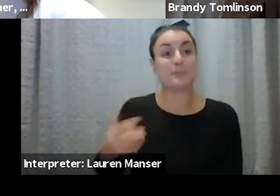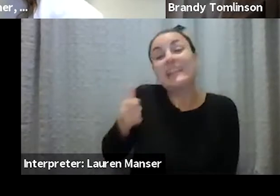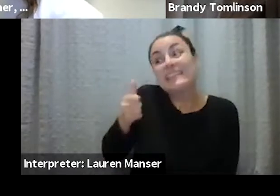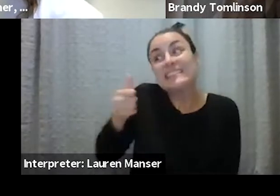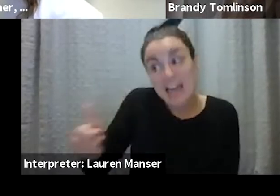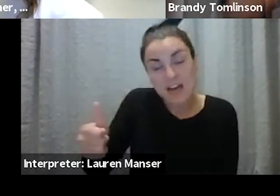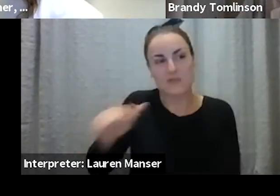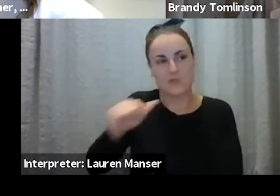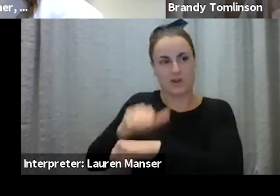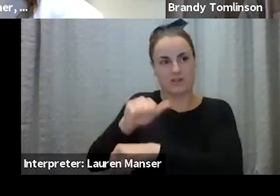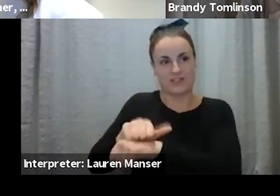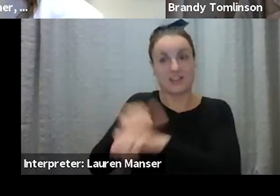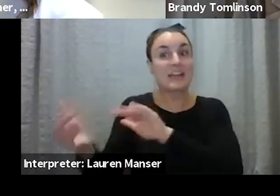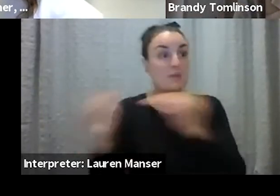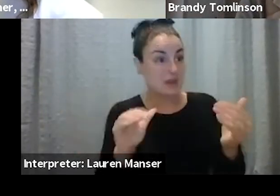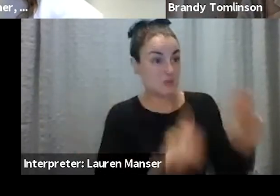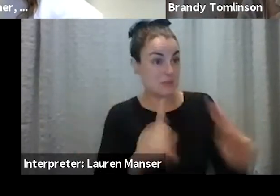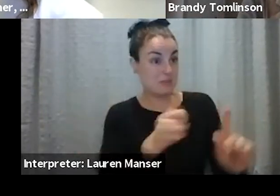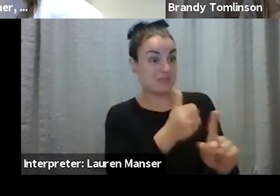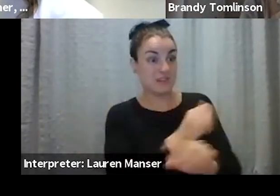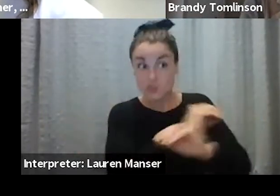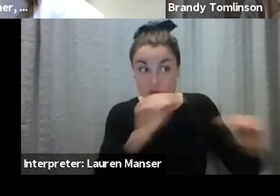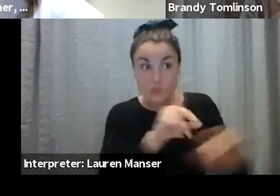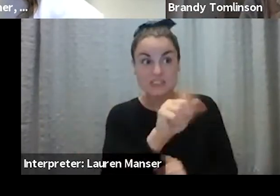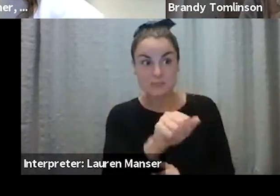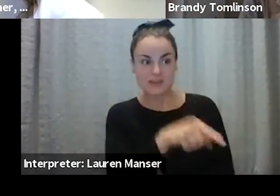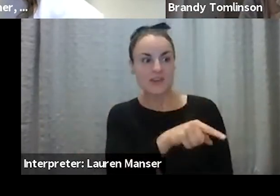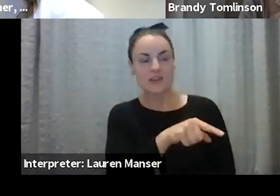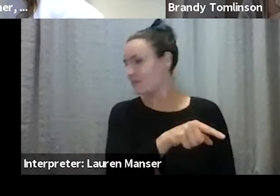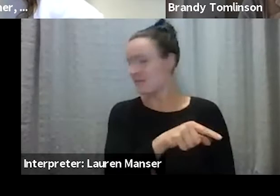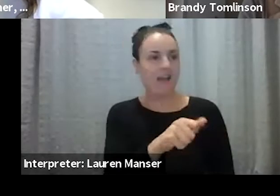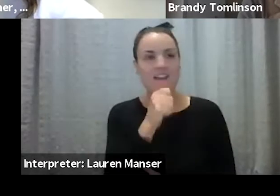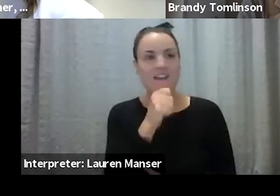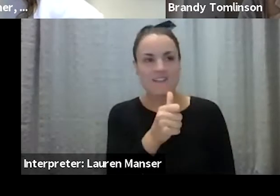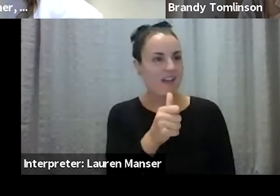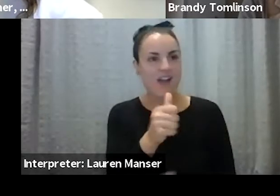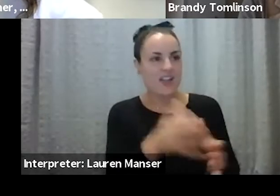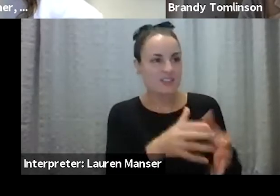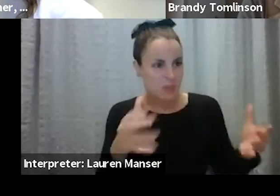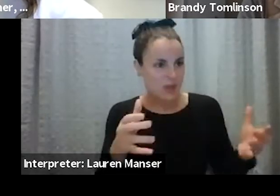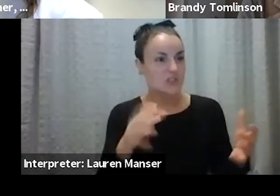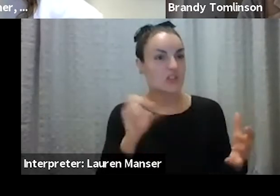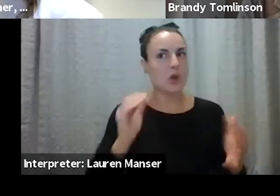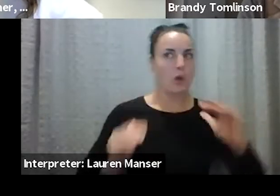than those without a disability. So there are obviously different variables as to why there's this gap,